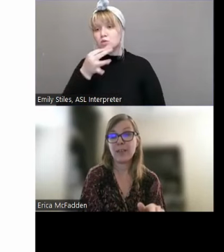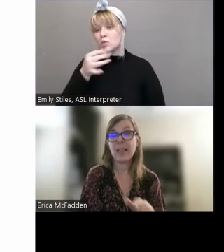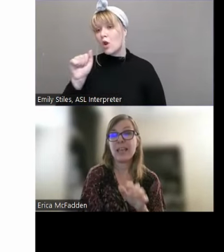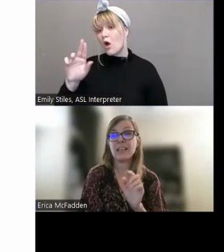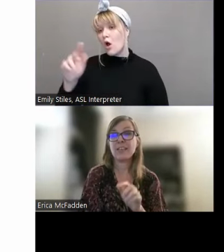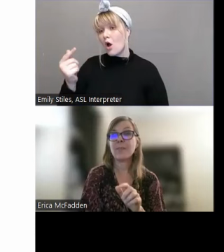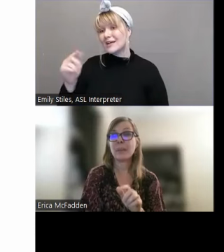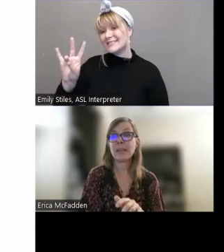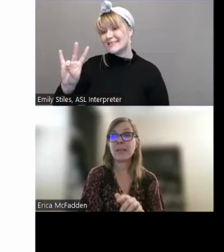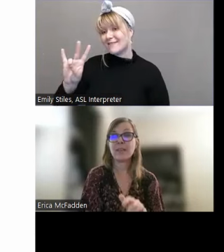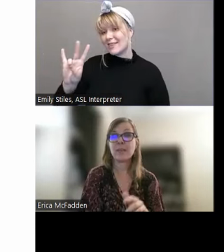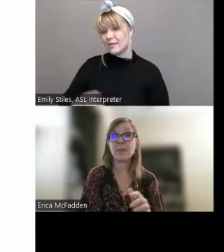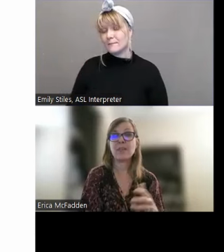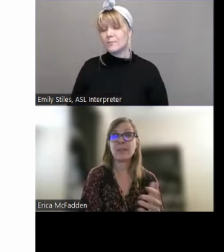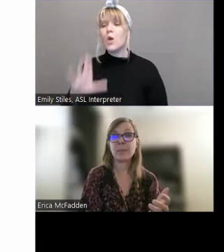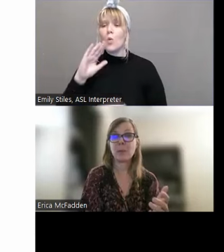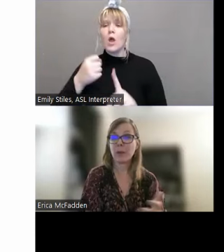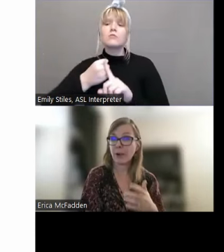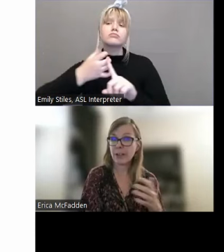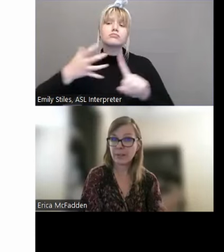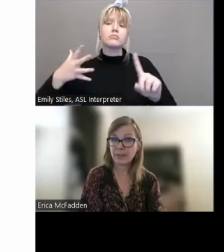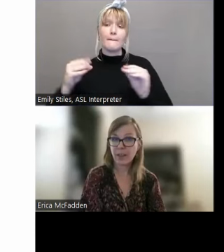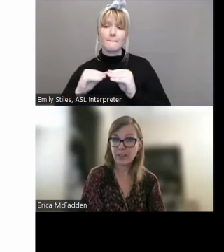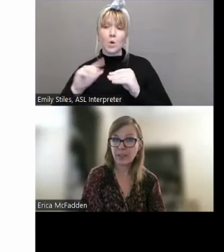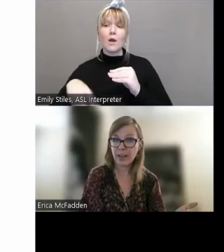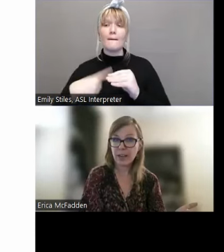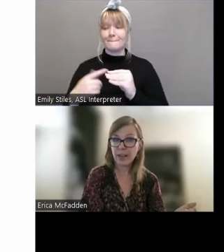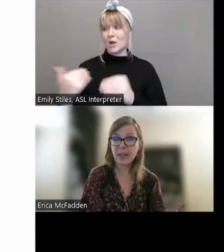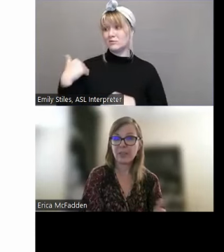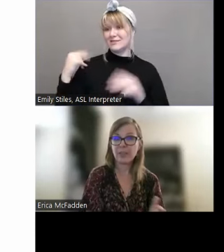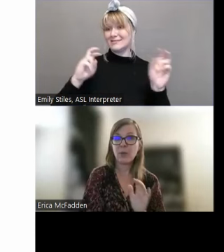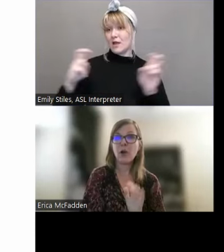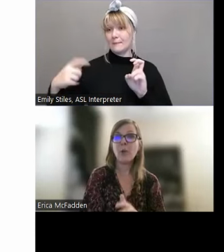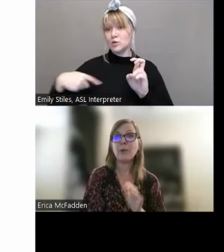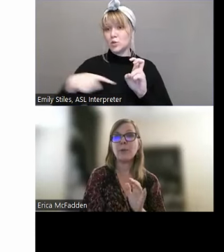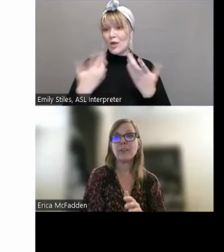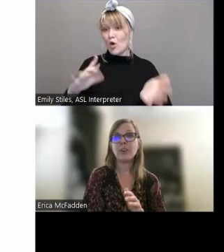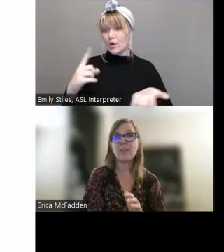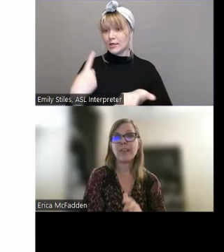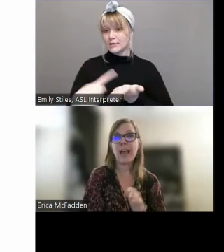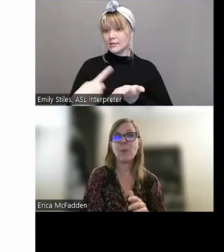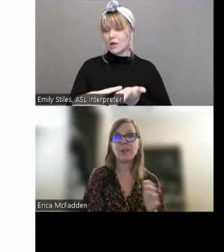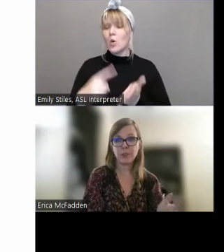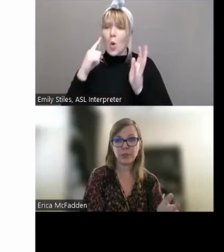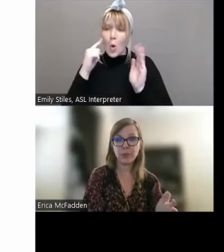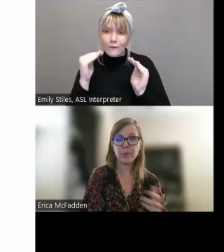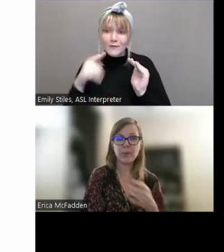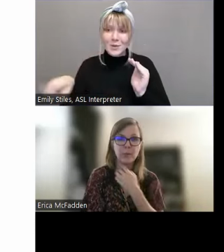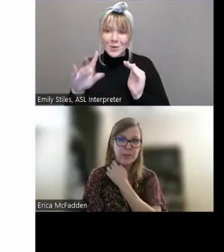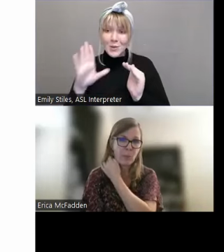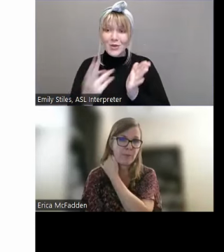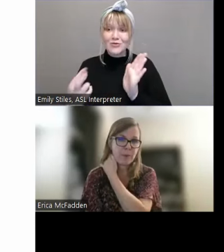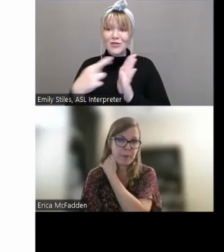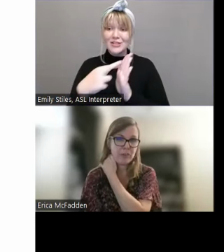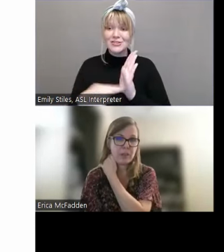It expands on some of the themes we discussed today, so we hope you will register for that one as well, so you can get more information.